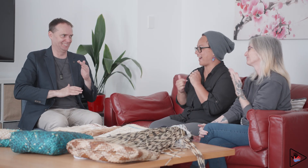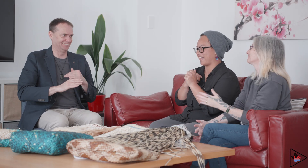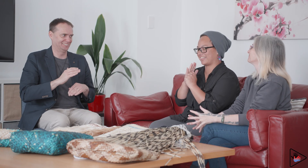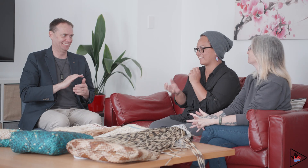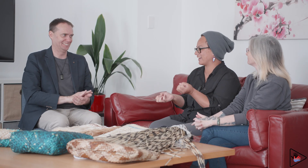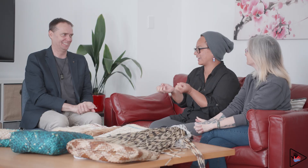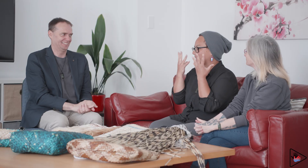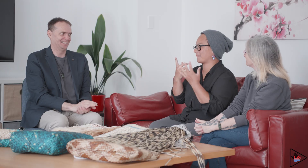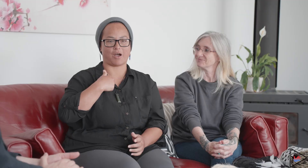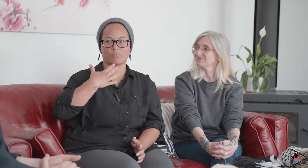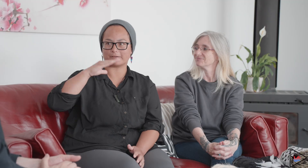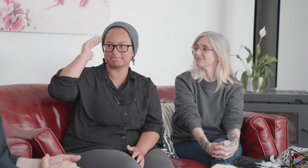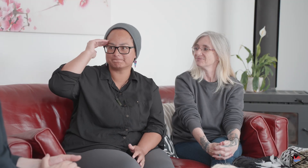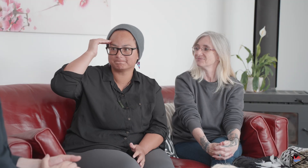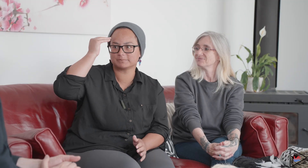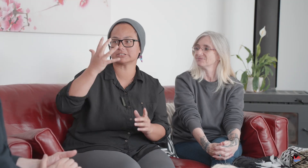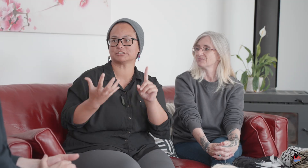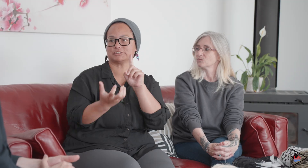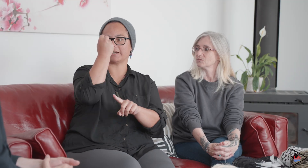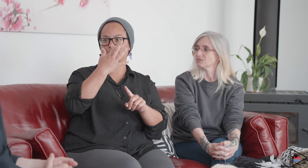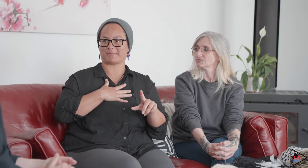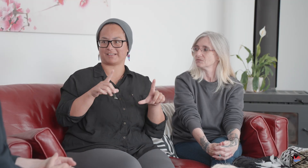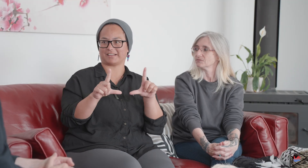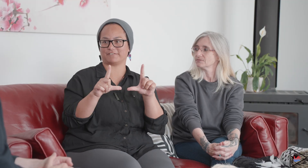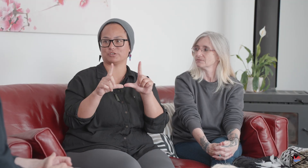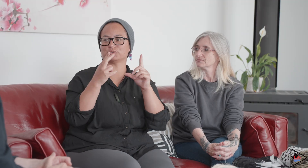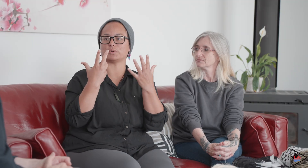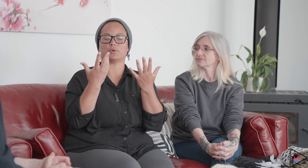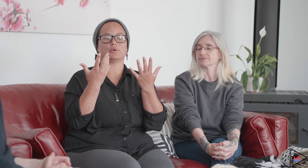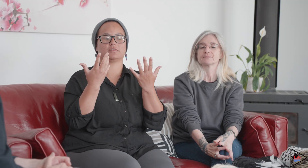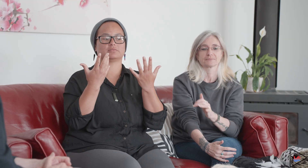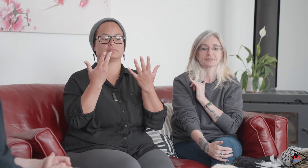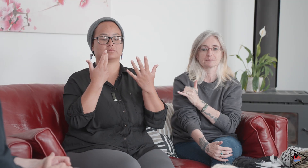to you both for your patience. Well, never give up. Never give up. It's something that we're